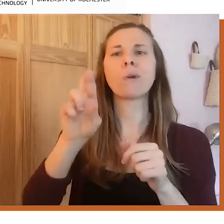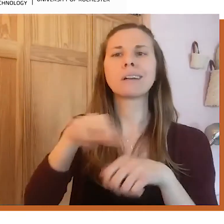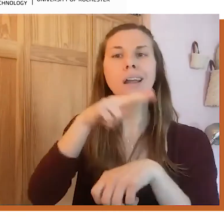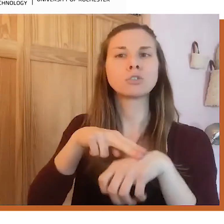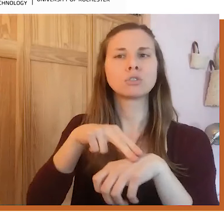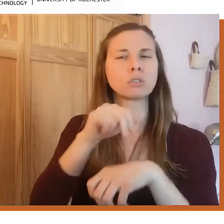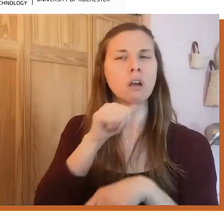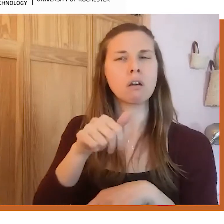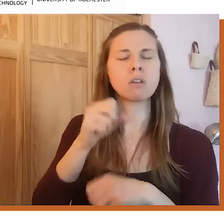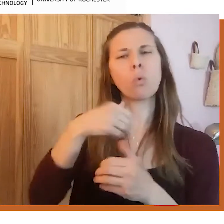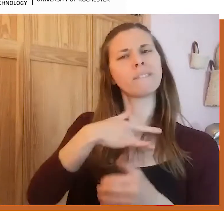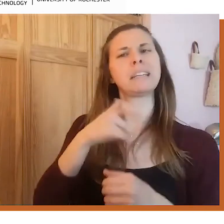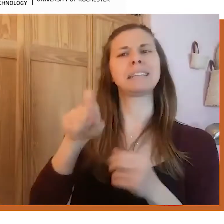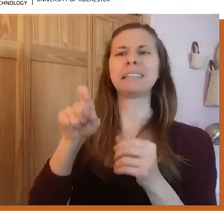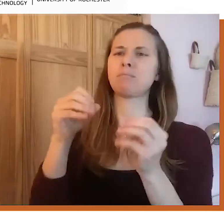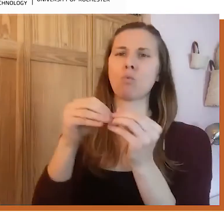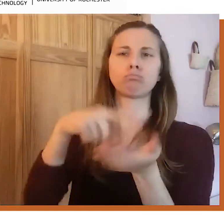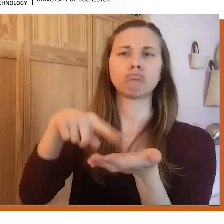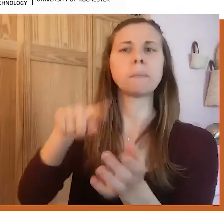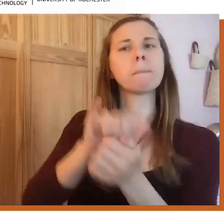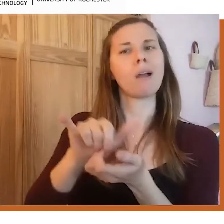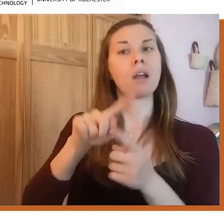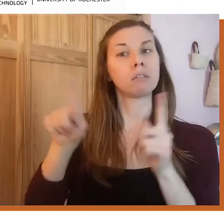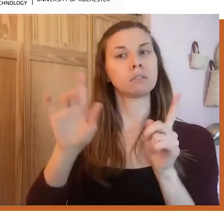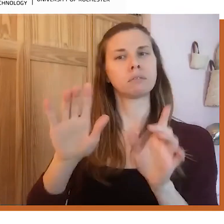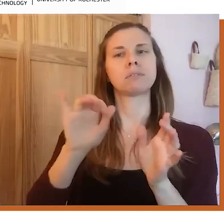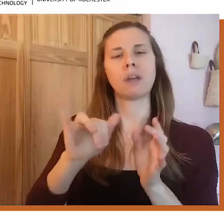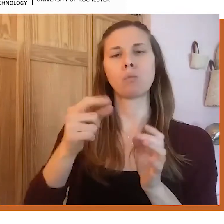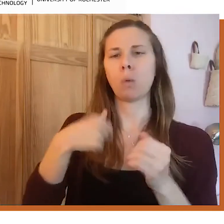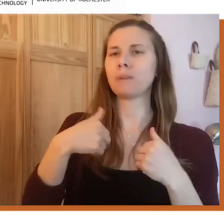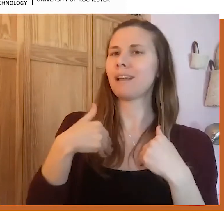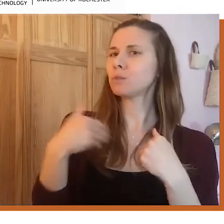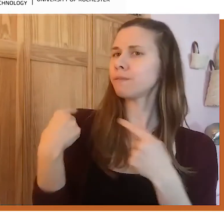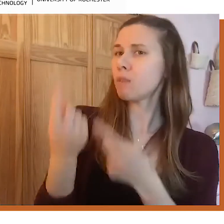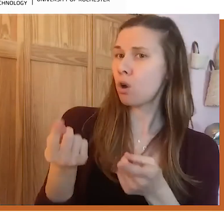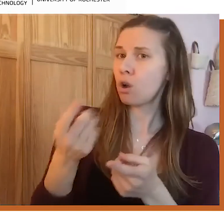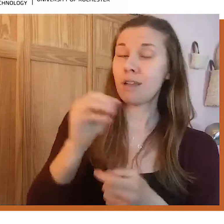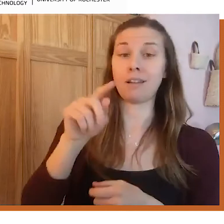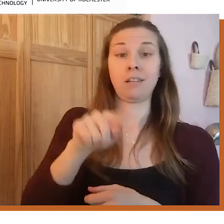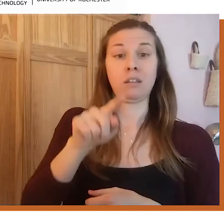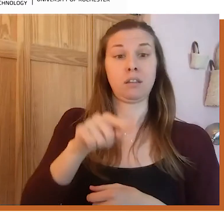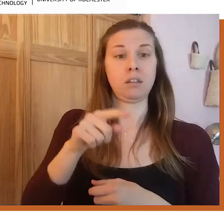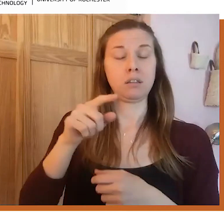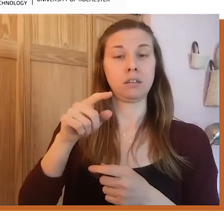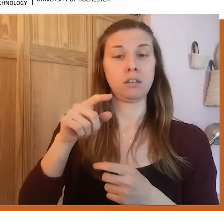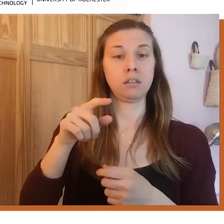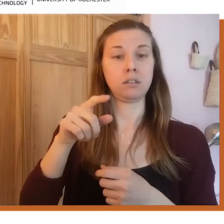They often aren't a national sample, but they're fairly small local samples of Deaf women, so what we have to far is fairly limited,